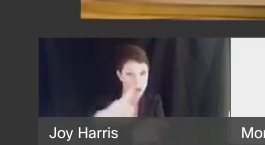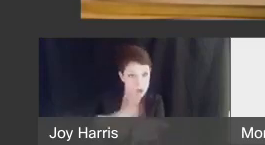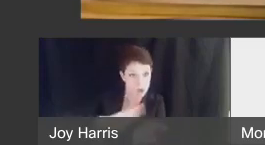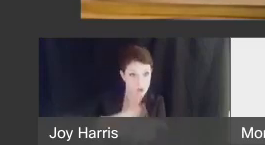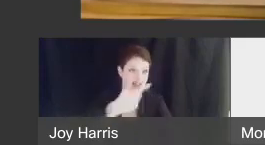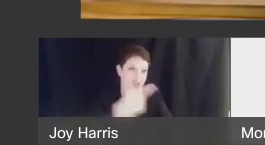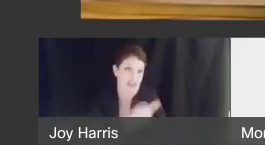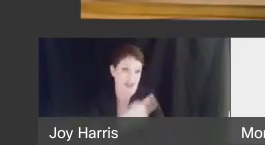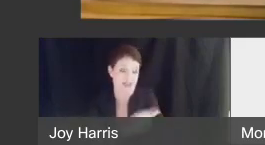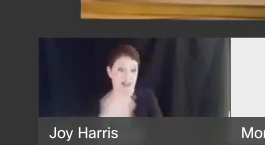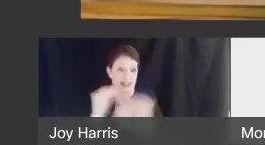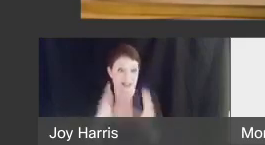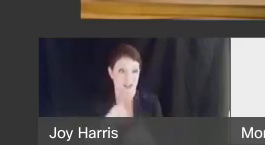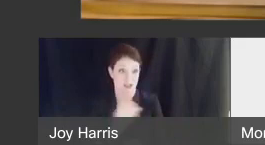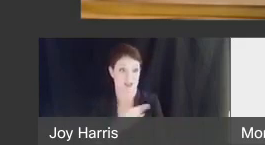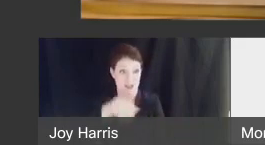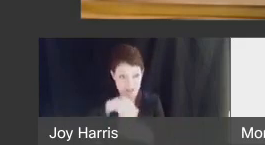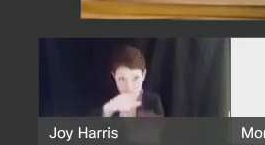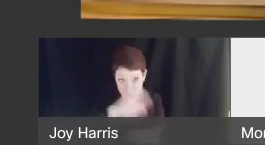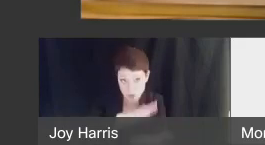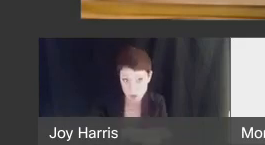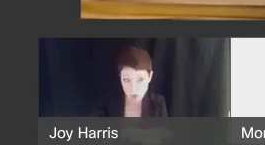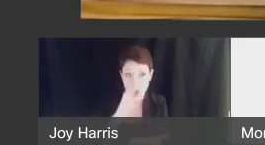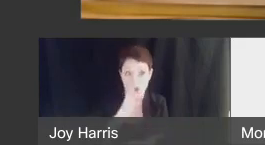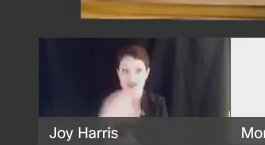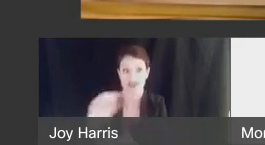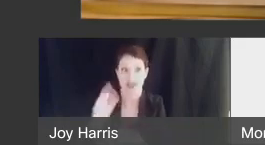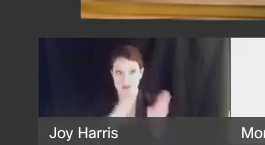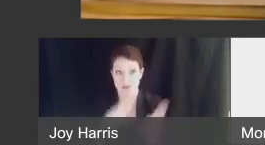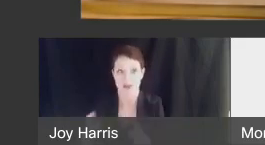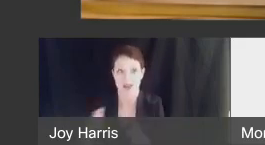staff inside schools or is it the County's plan to have them go through a County site?